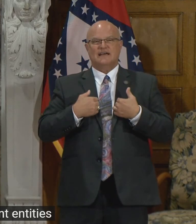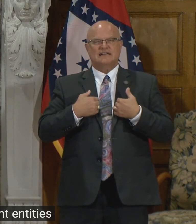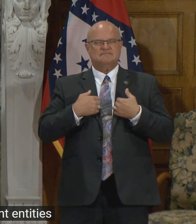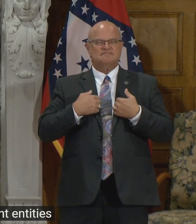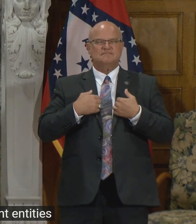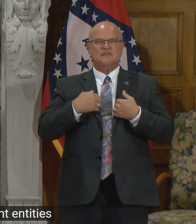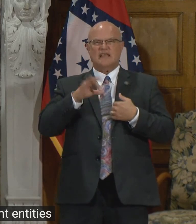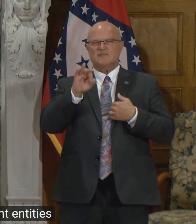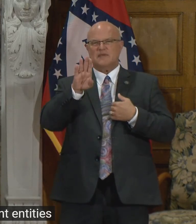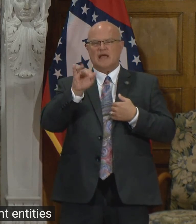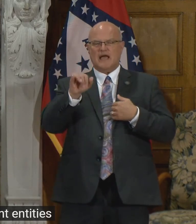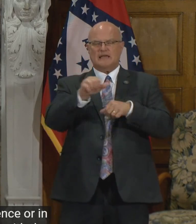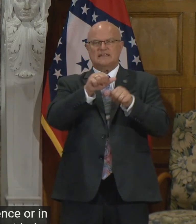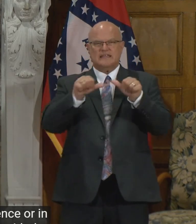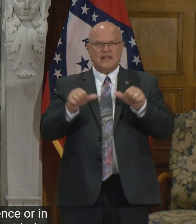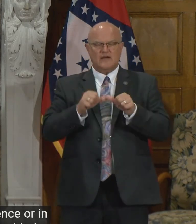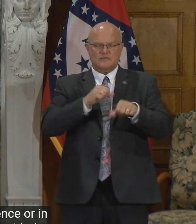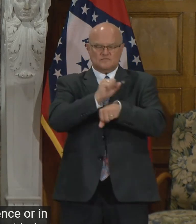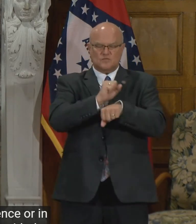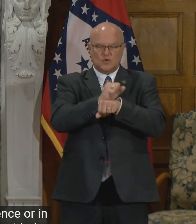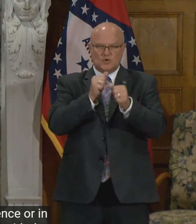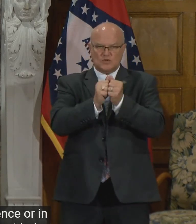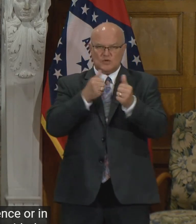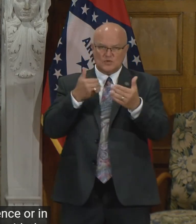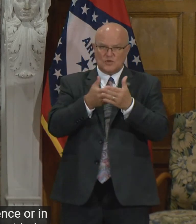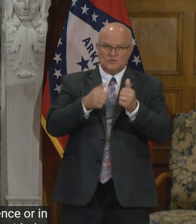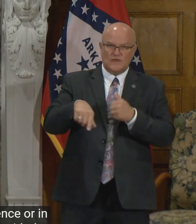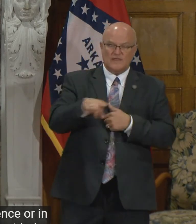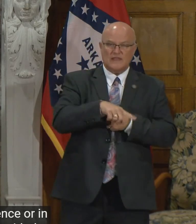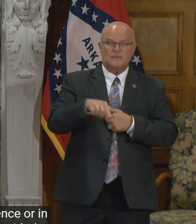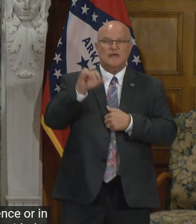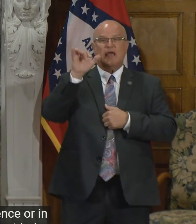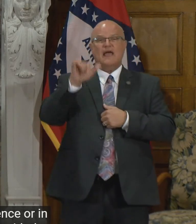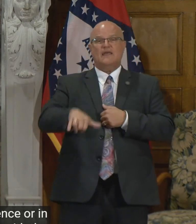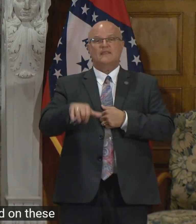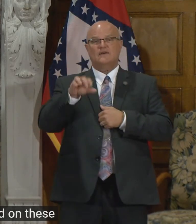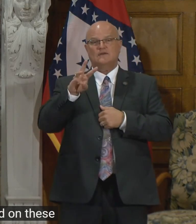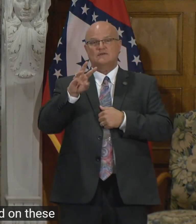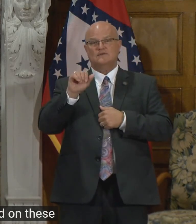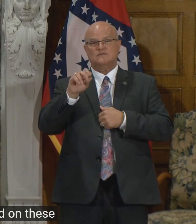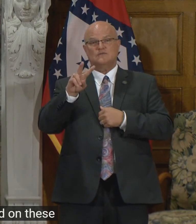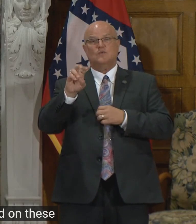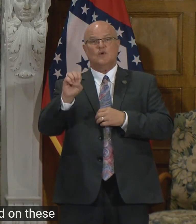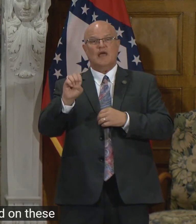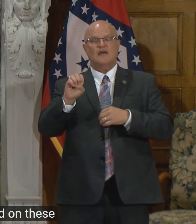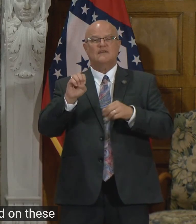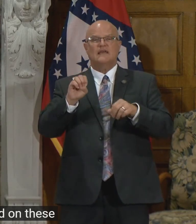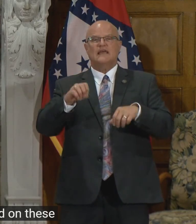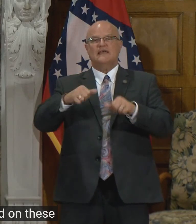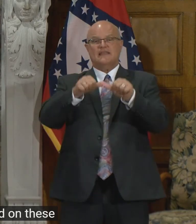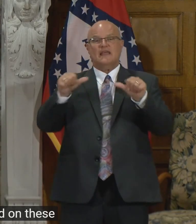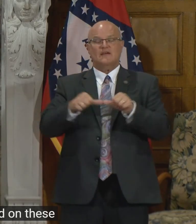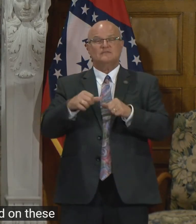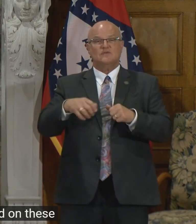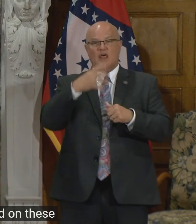Then we work with the Get Rock Task force and on these wave operations in an attack that areas where the hotspots are.